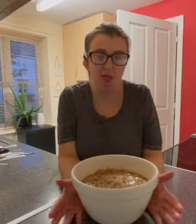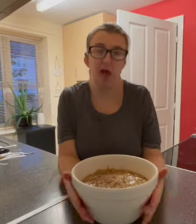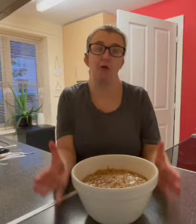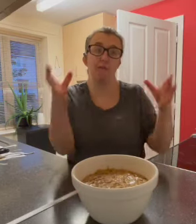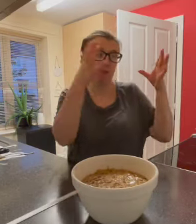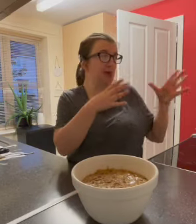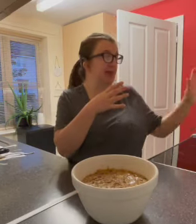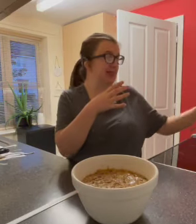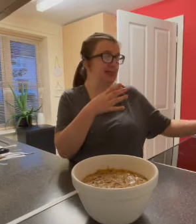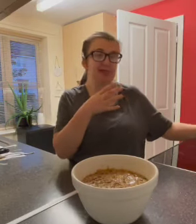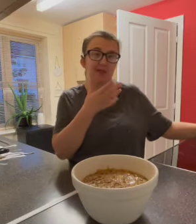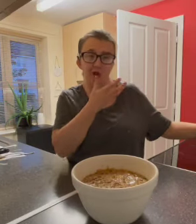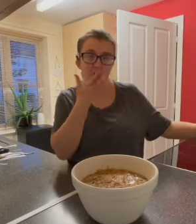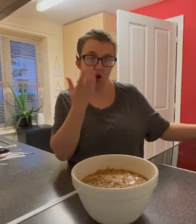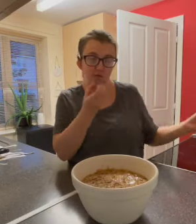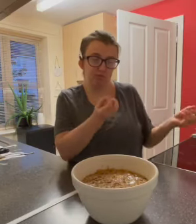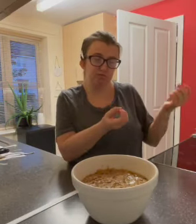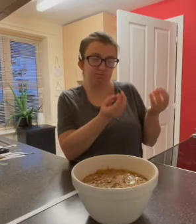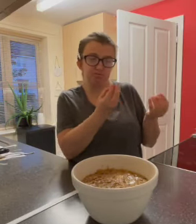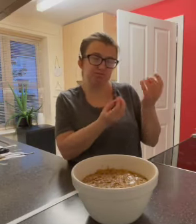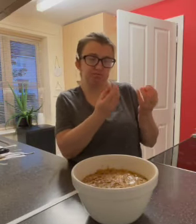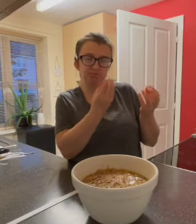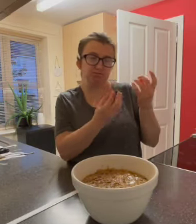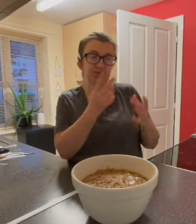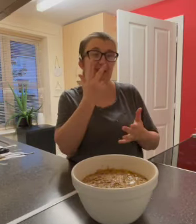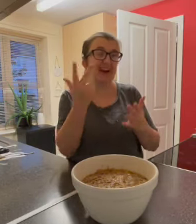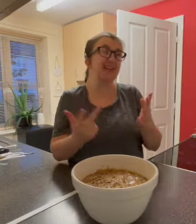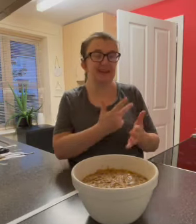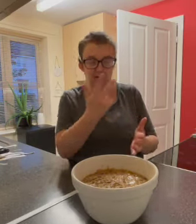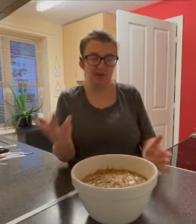Then cook it in the pot for 8 hour.